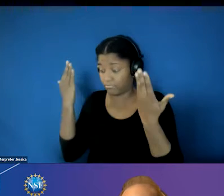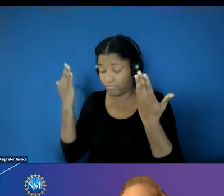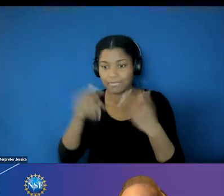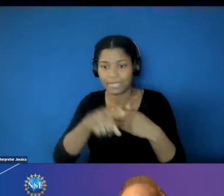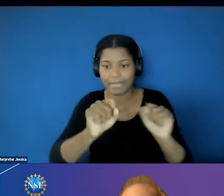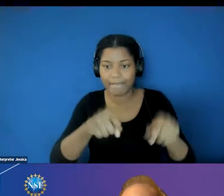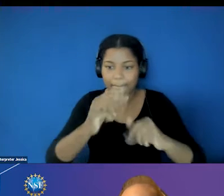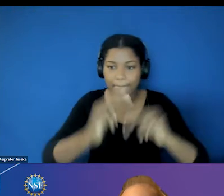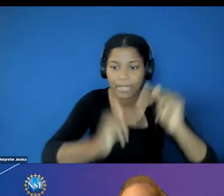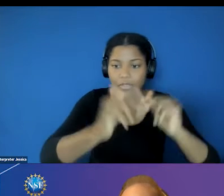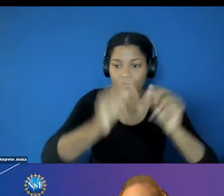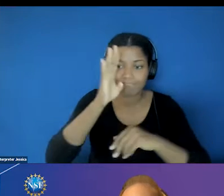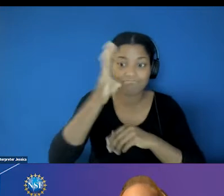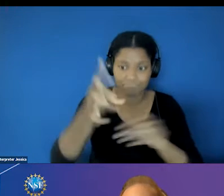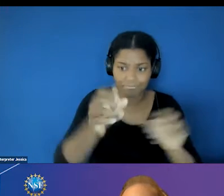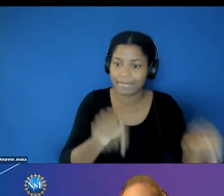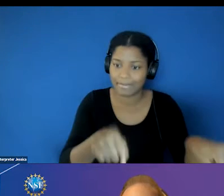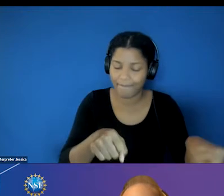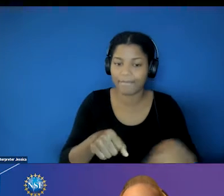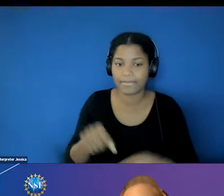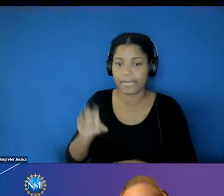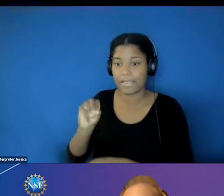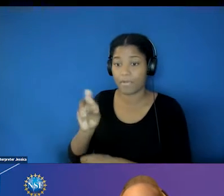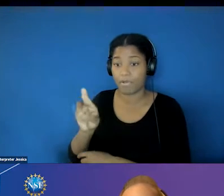And MRI's, a good mechanism to do that.